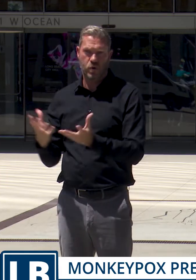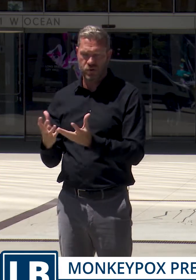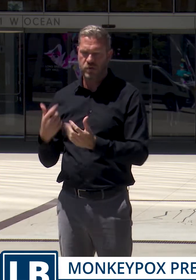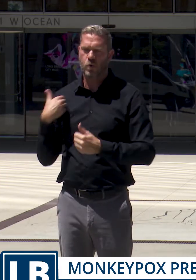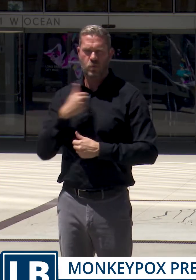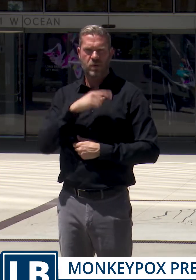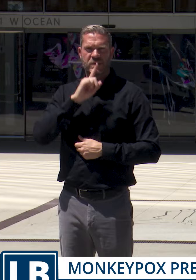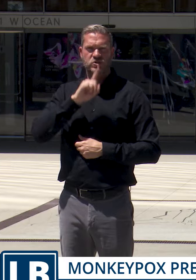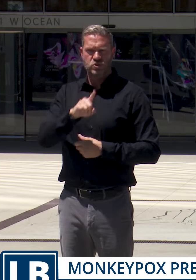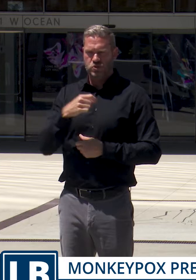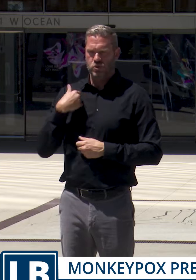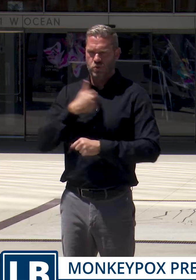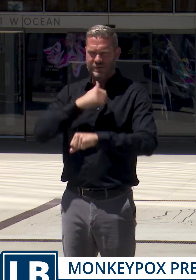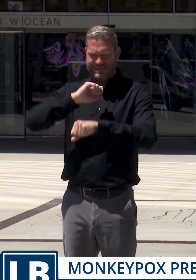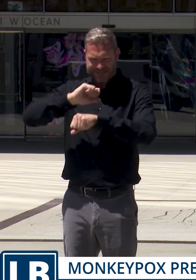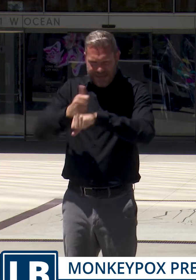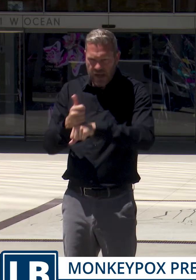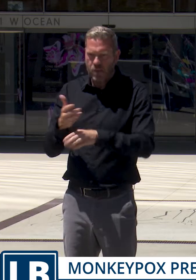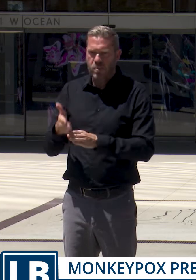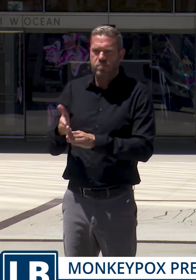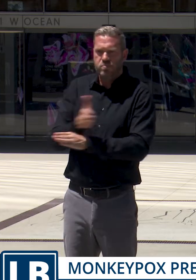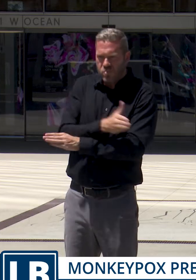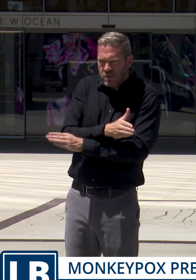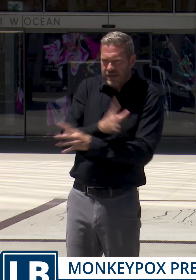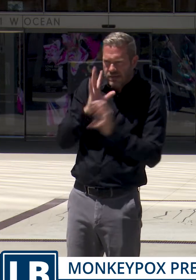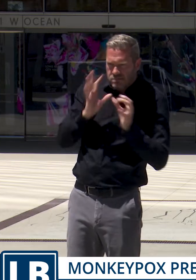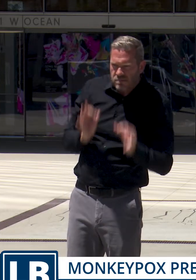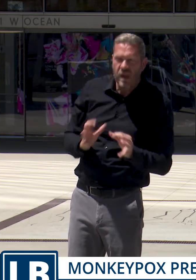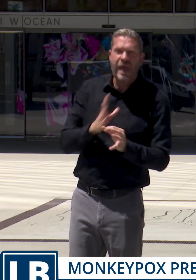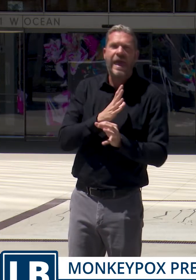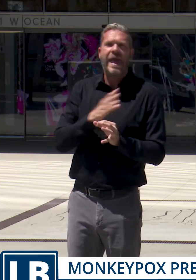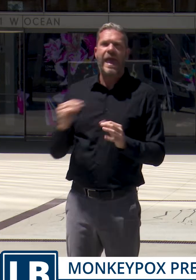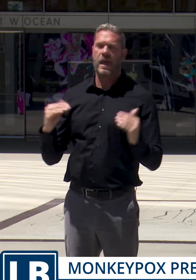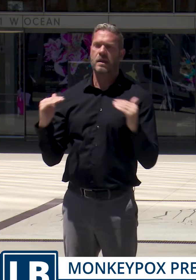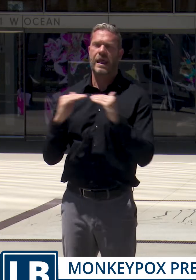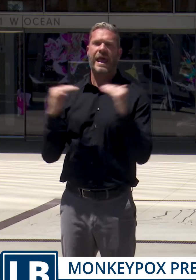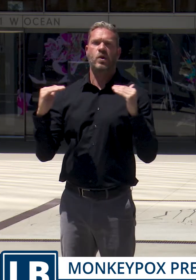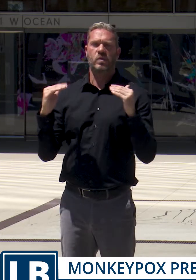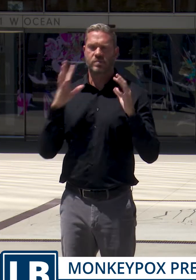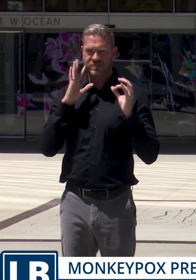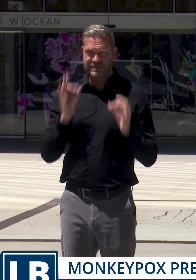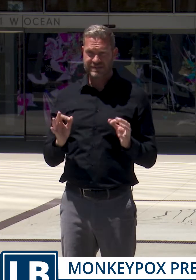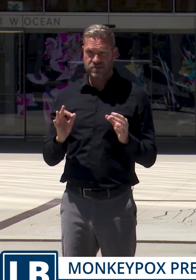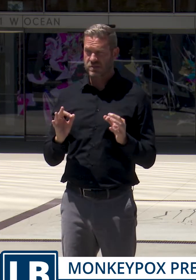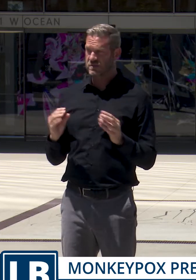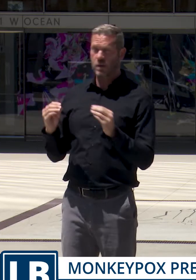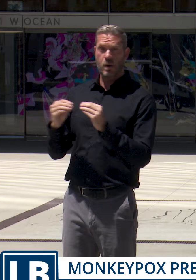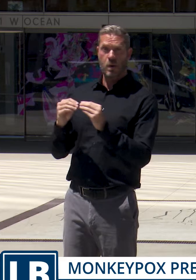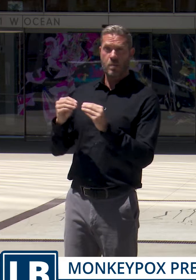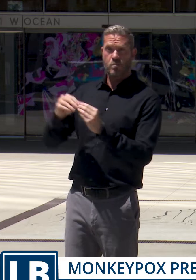and equitable decisions as more vaccine becomes available we'll expand our eligibility capacity